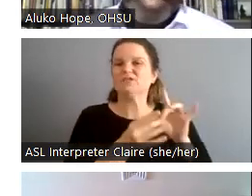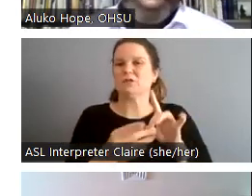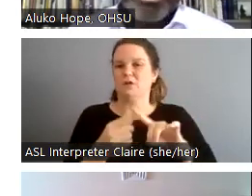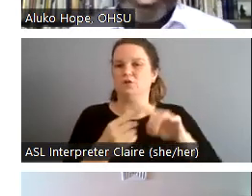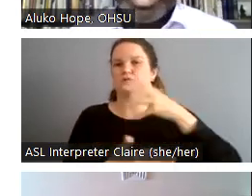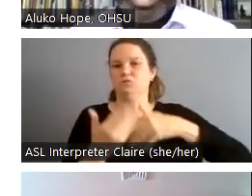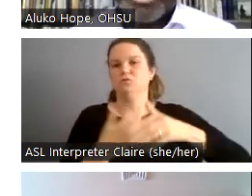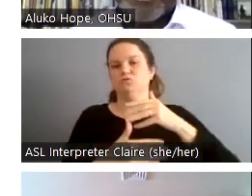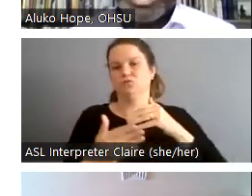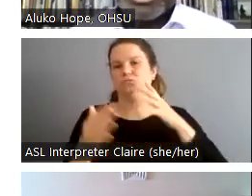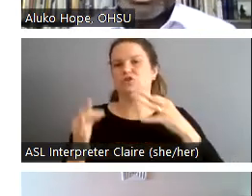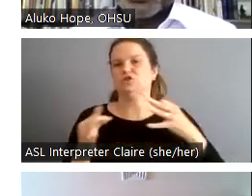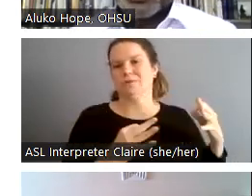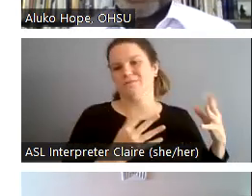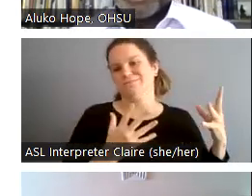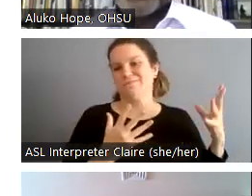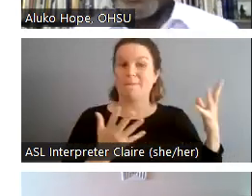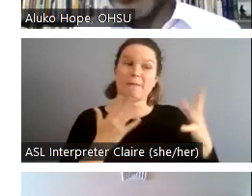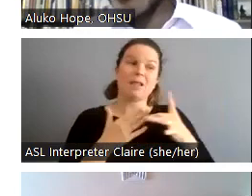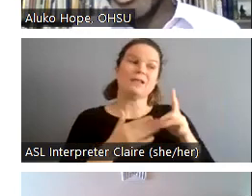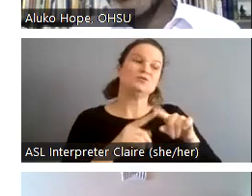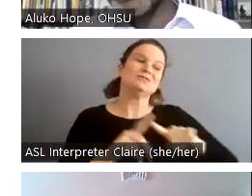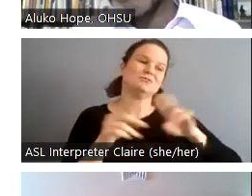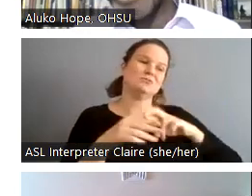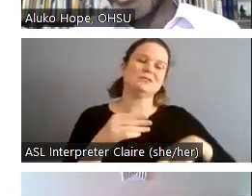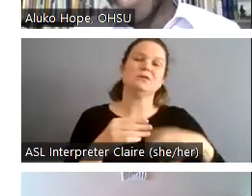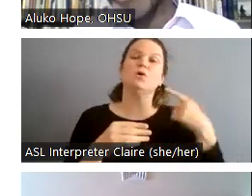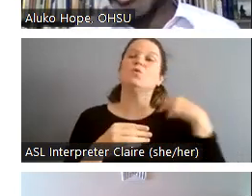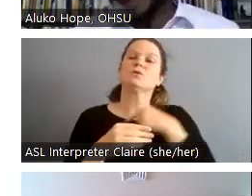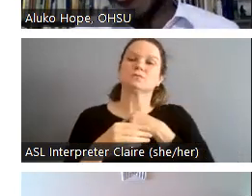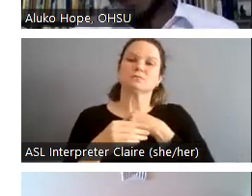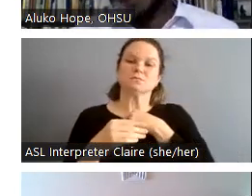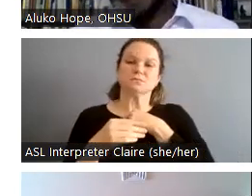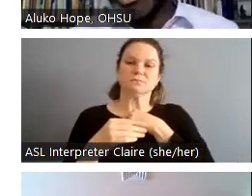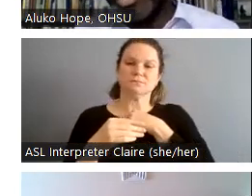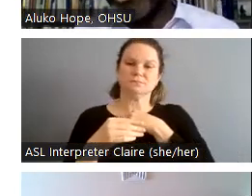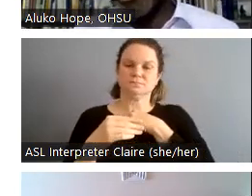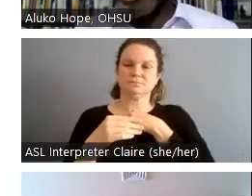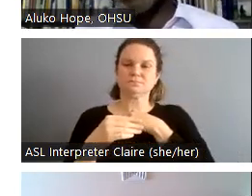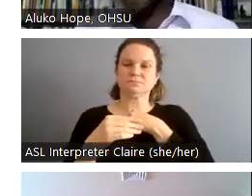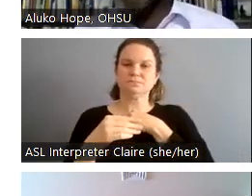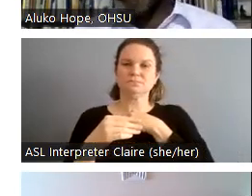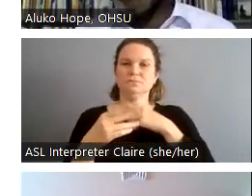that that might lead to some differences. And I think we're working towards being, having a community that, that's